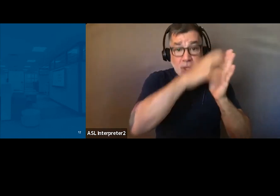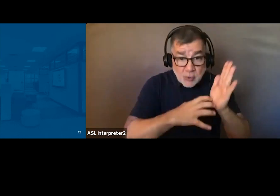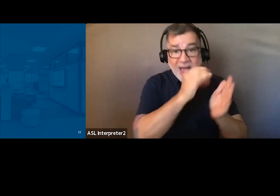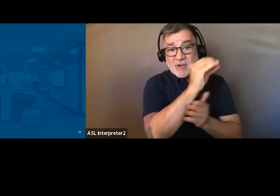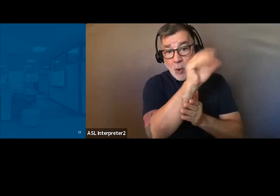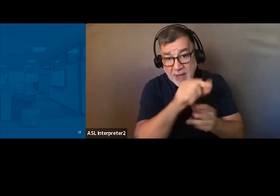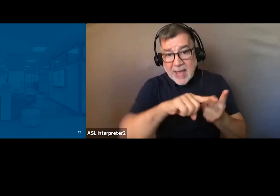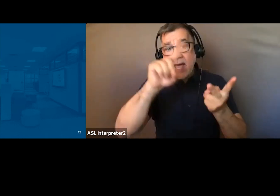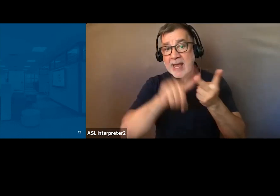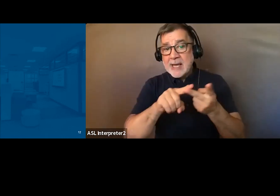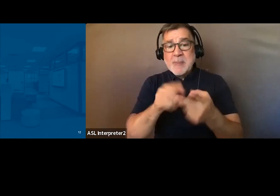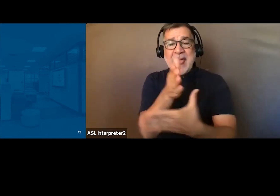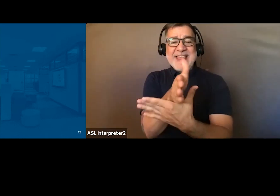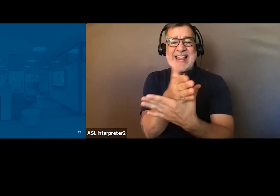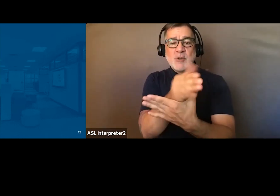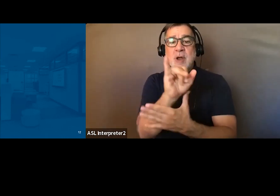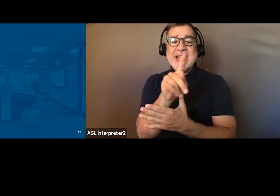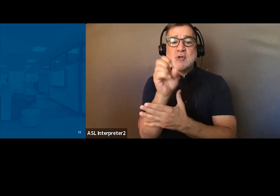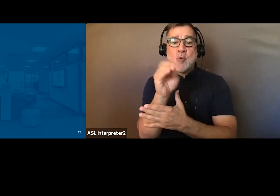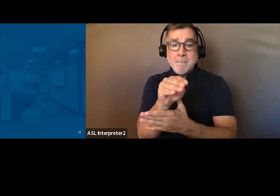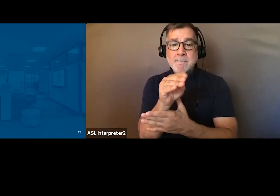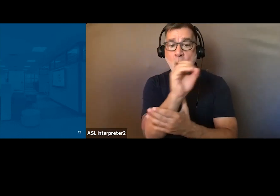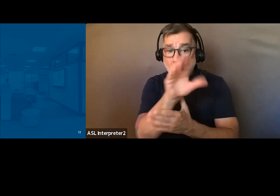an interim OA as the project continued. Something changed.